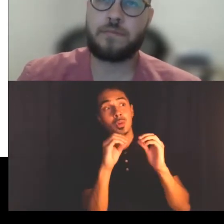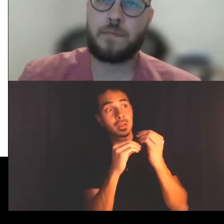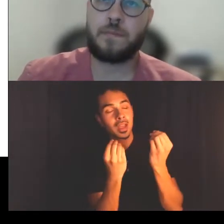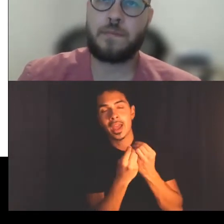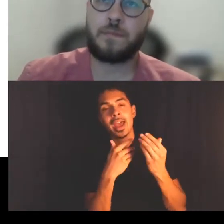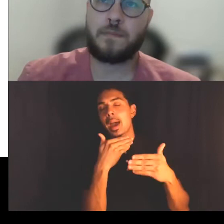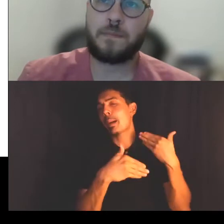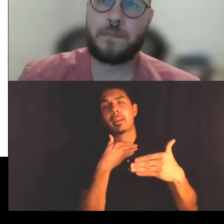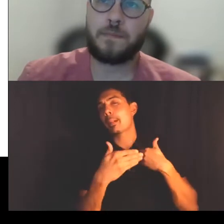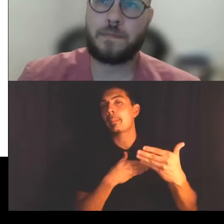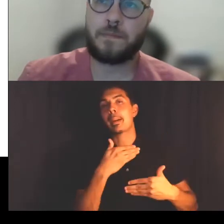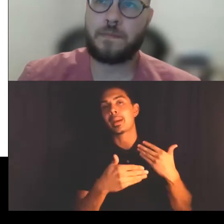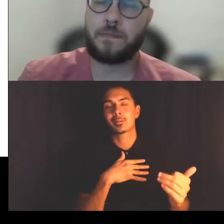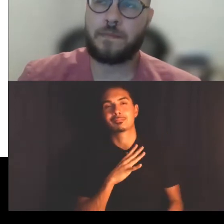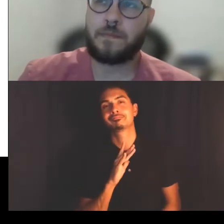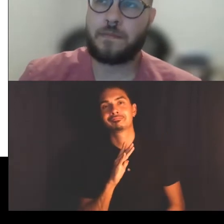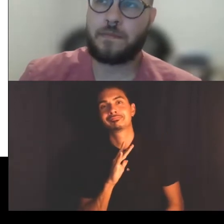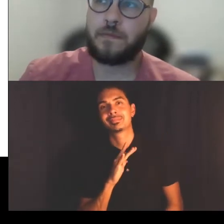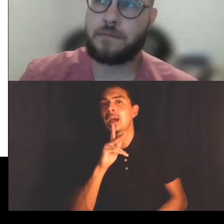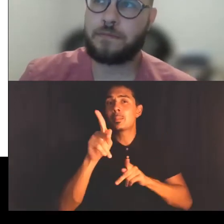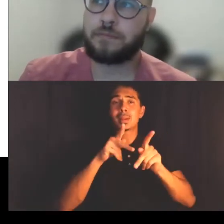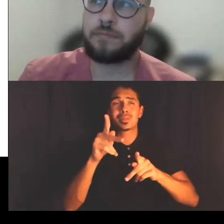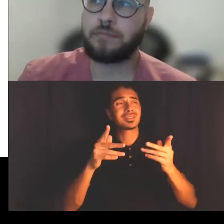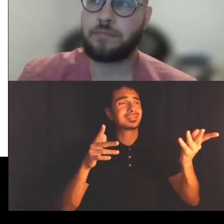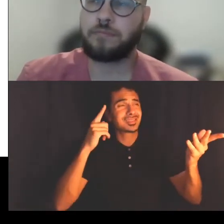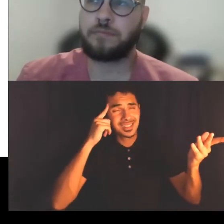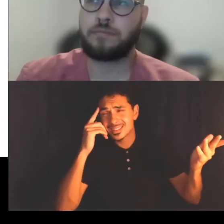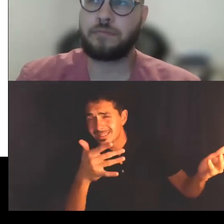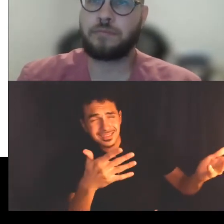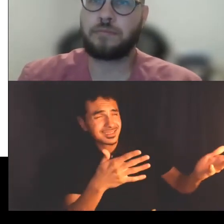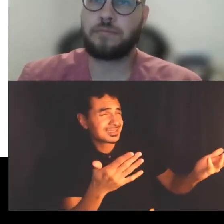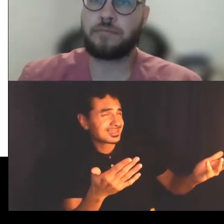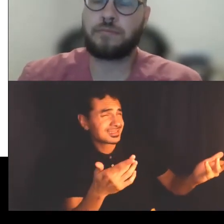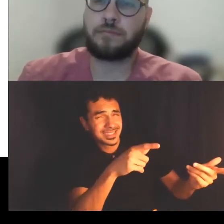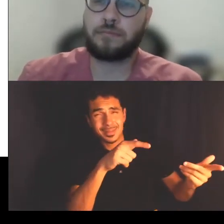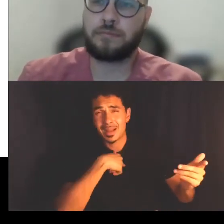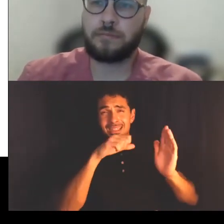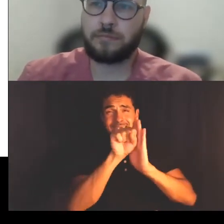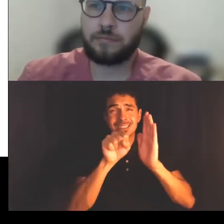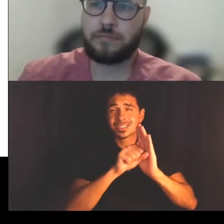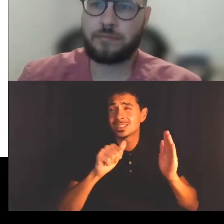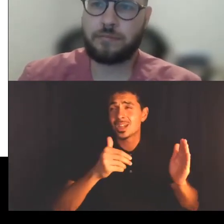when people got together and said, "Yep, it didn't exist "in this part of my state, so we're starting one."